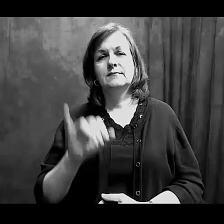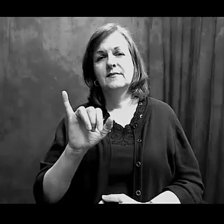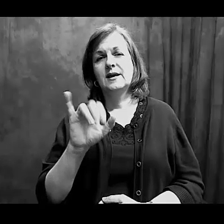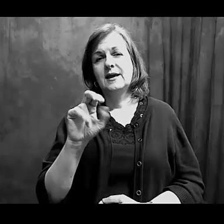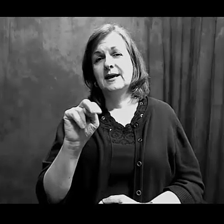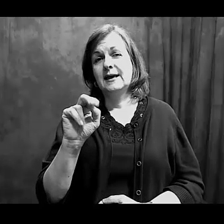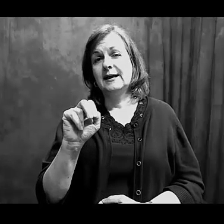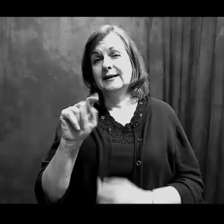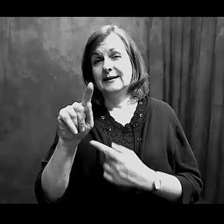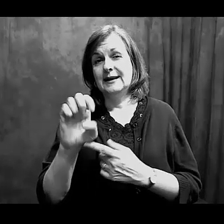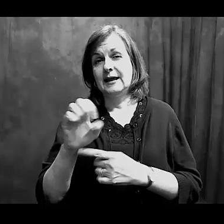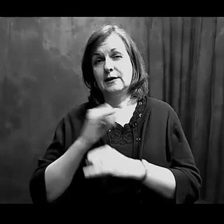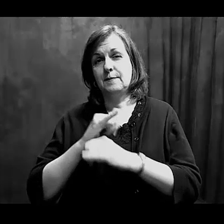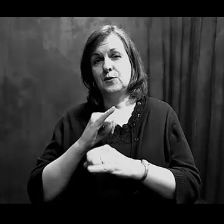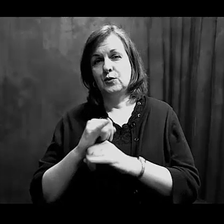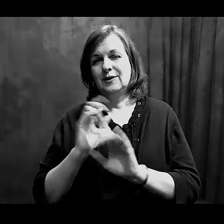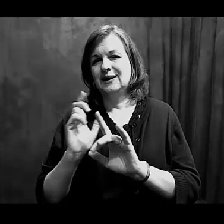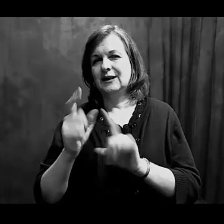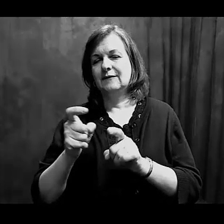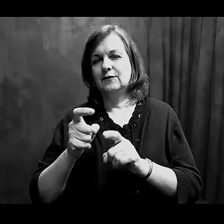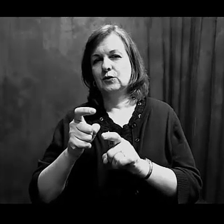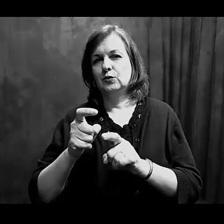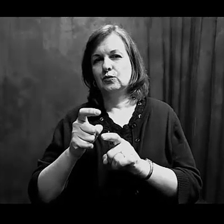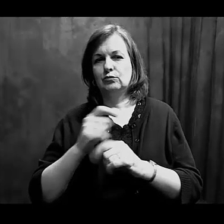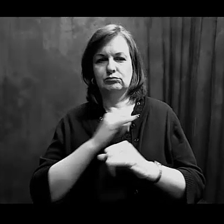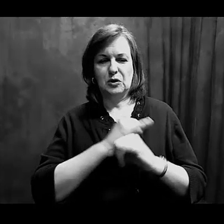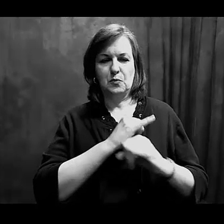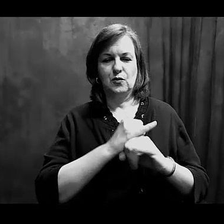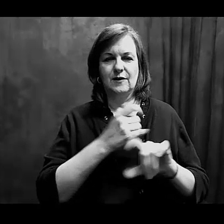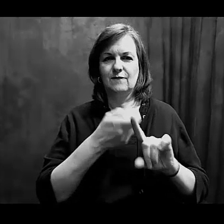giving you resistance from the start